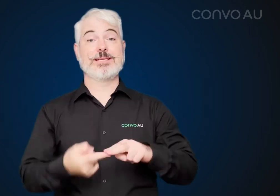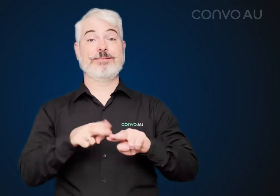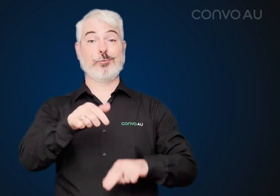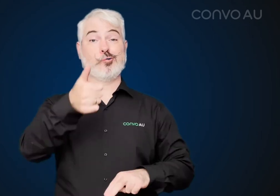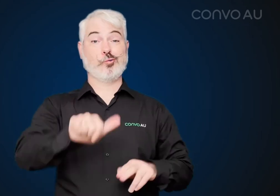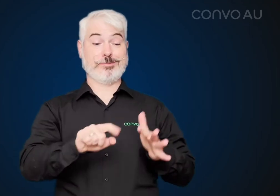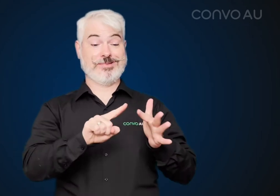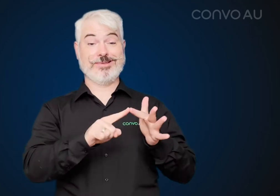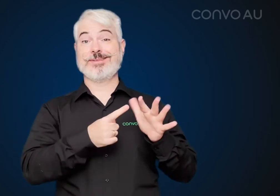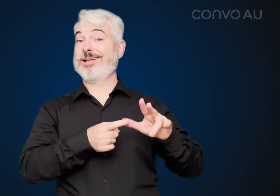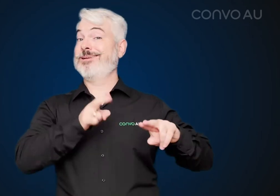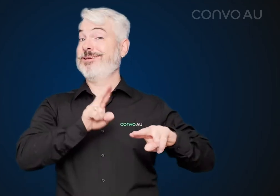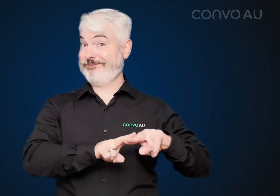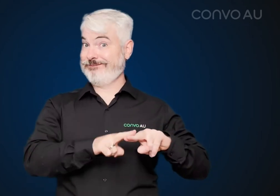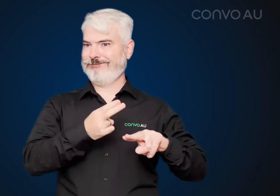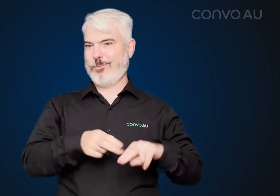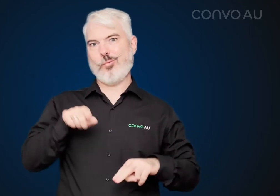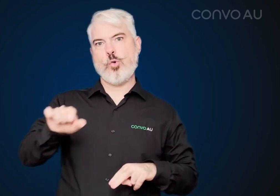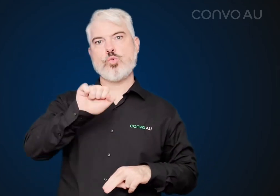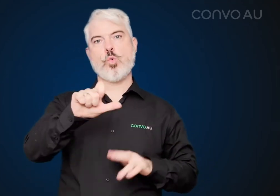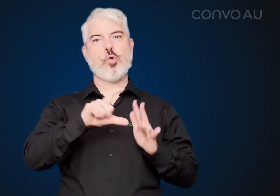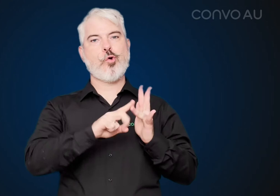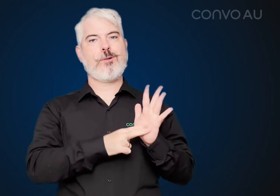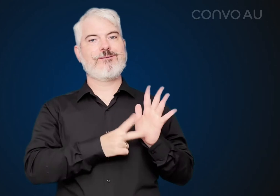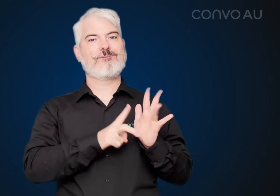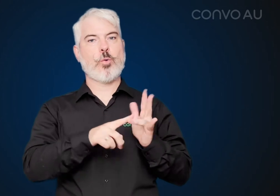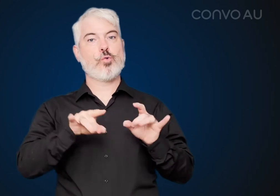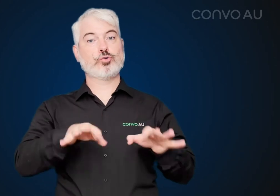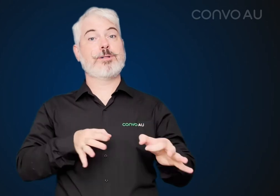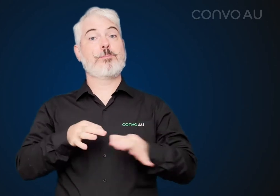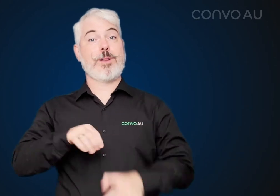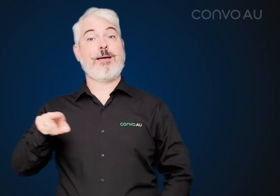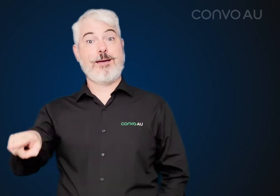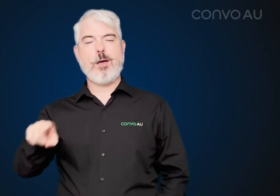For Convo Australia plans using EAF funding,